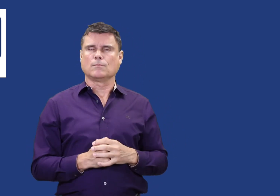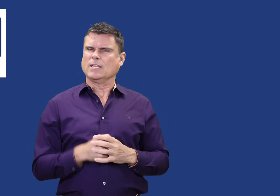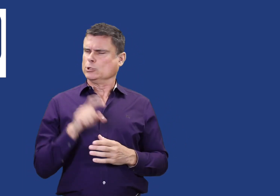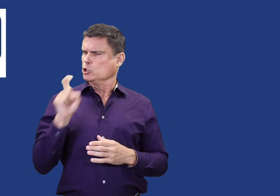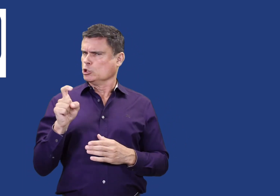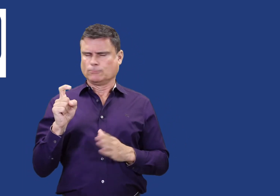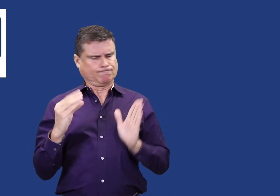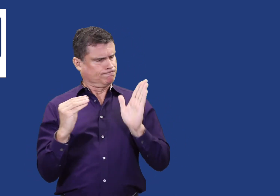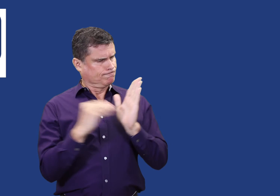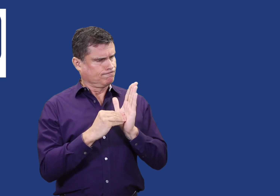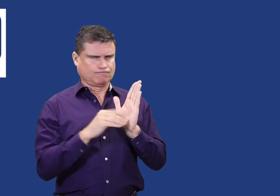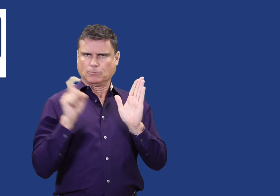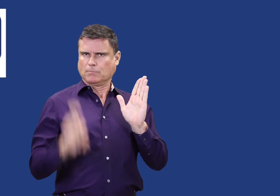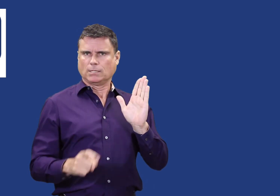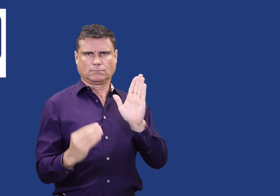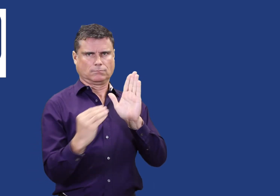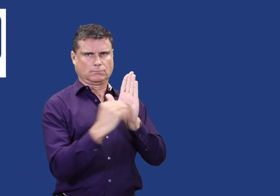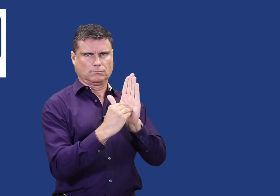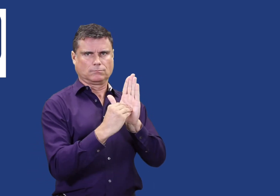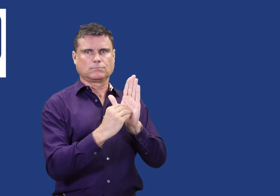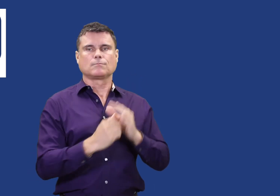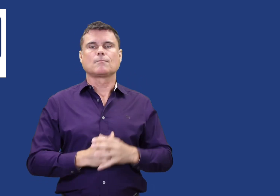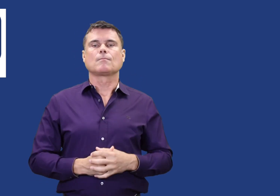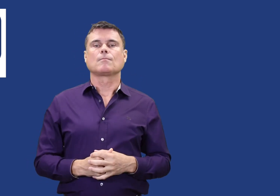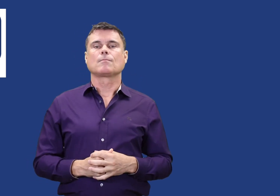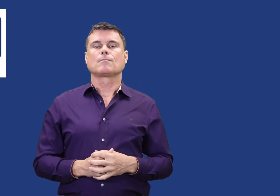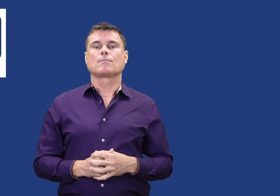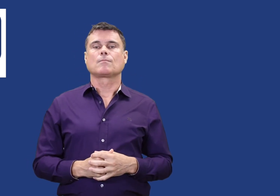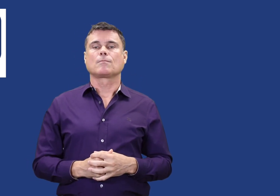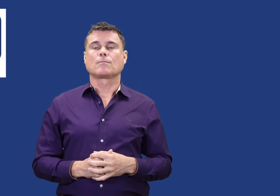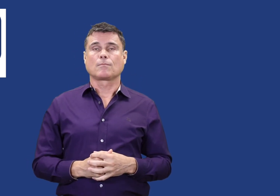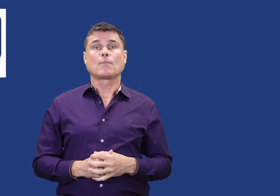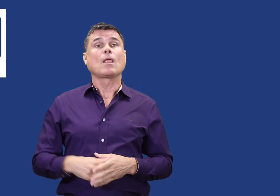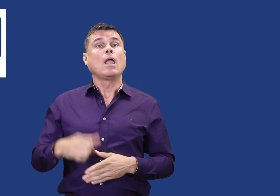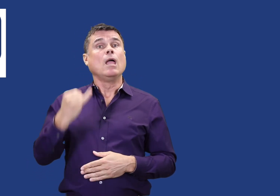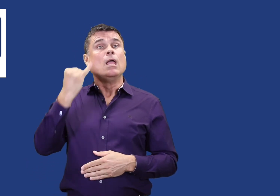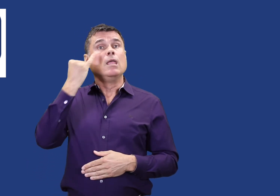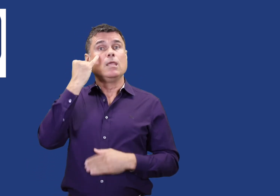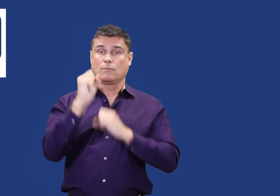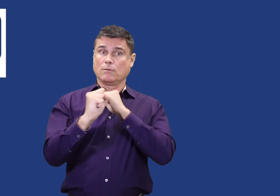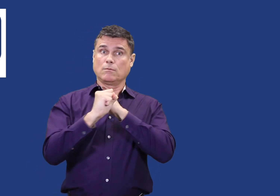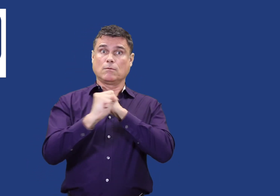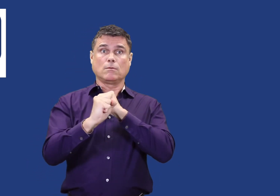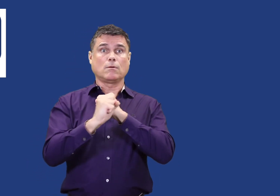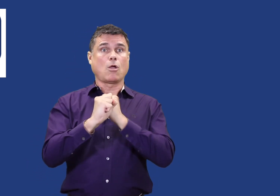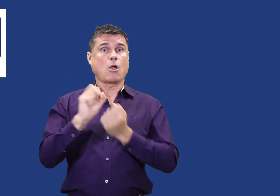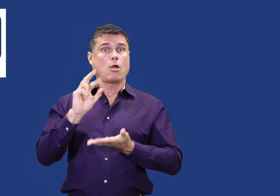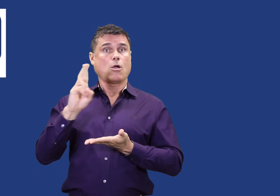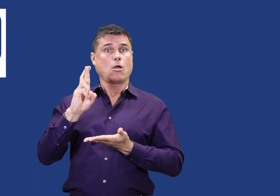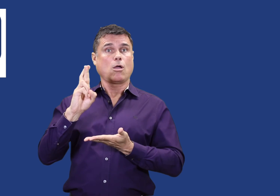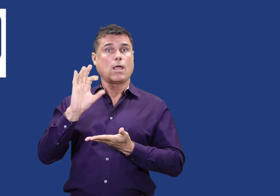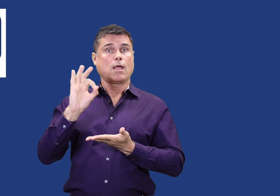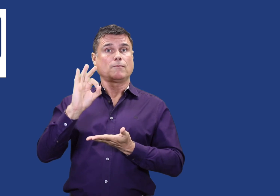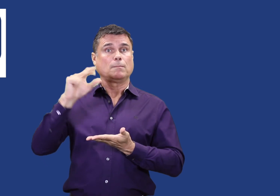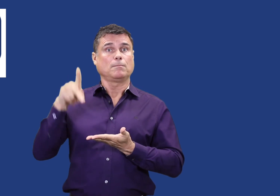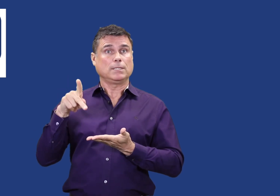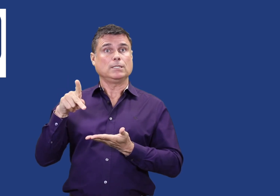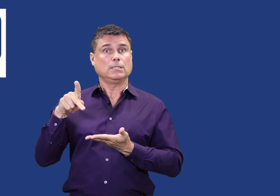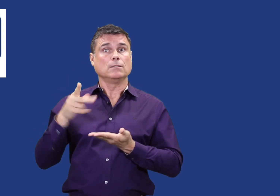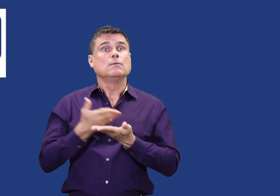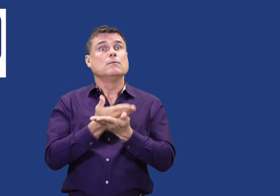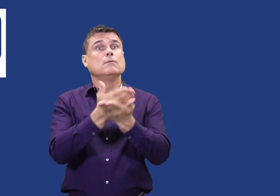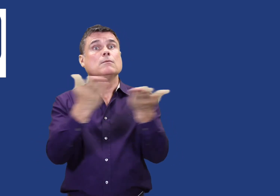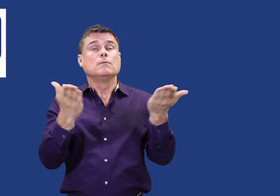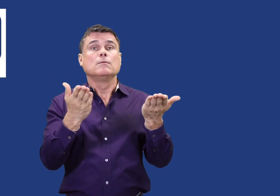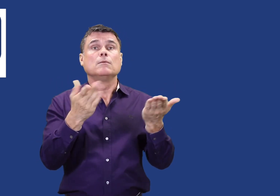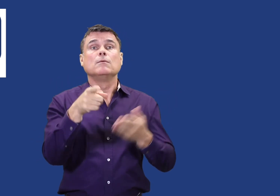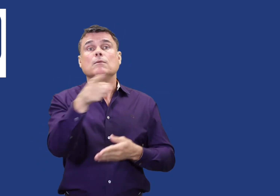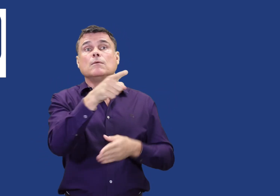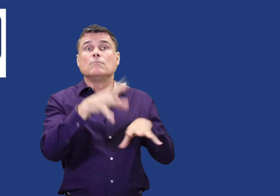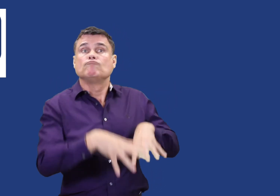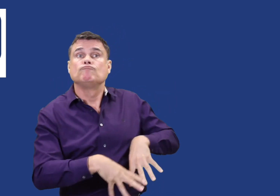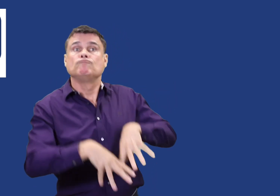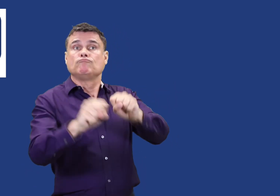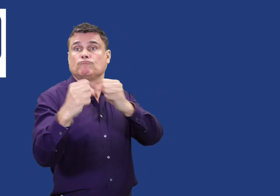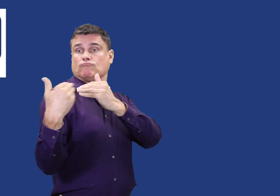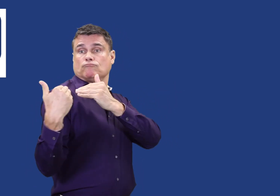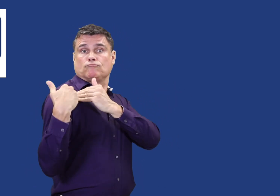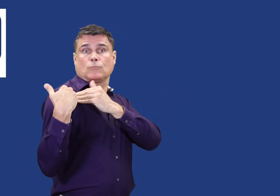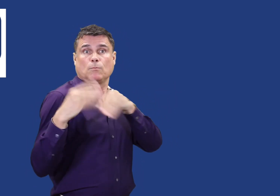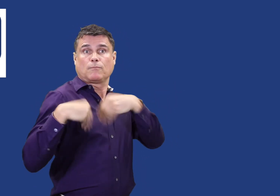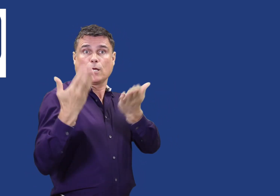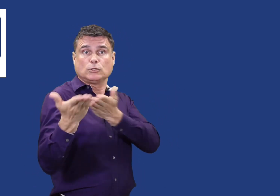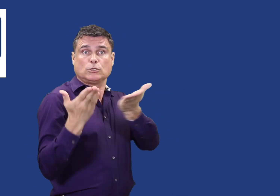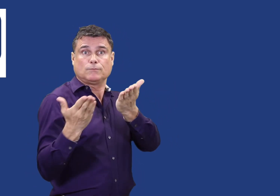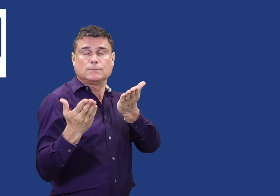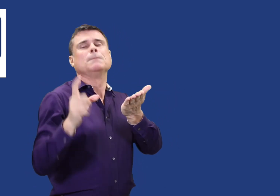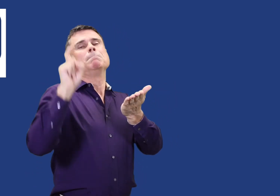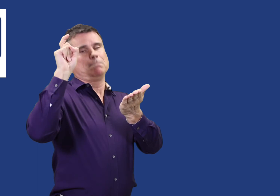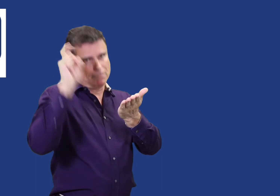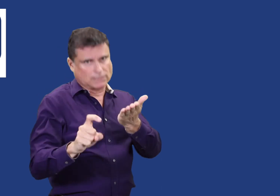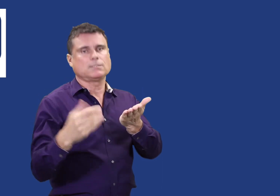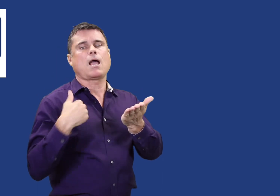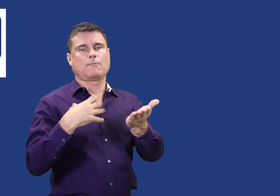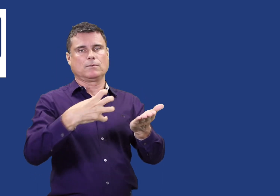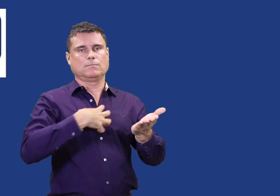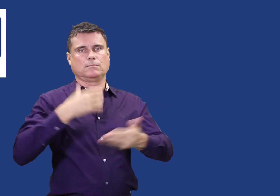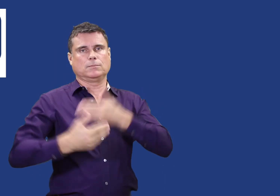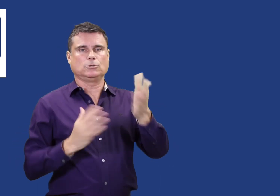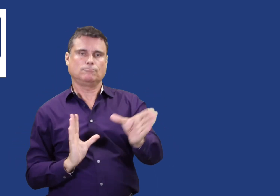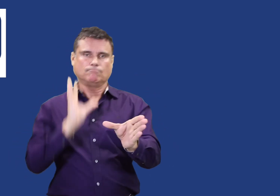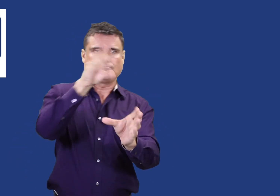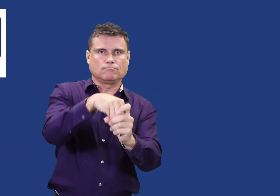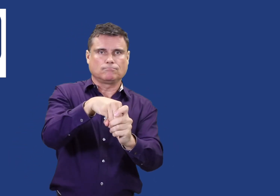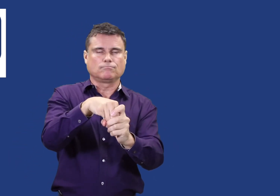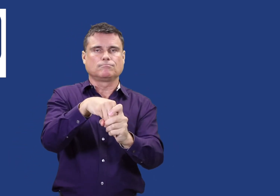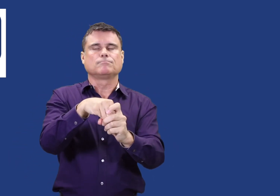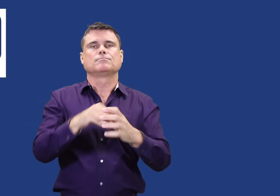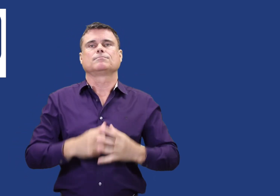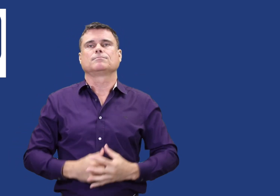AND SHOULD BE EMBEDDED IN THE FRAMEWORK, INCLUDING THE REQUIREMENTS FOR SERVICE DELIVERY IN THE RFP.